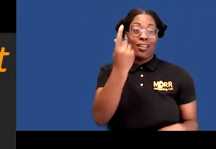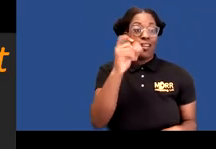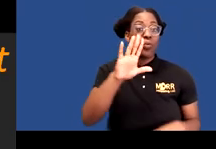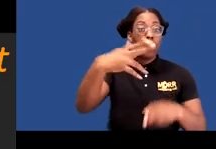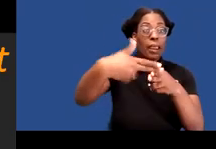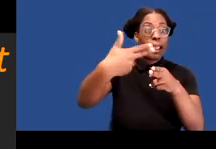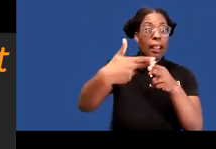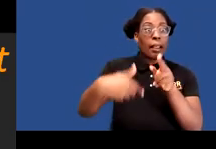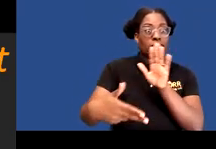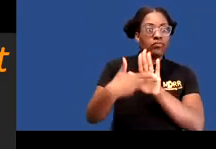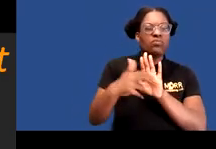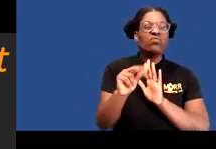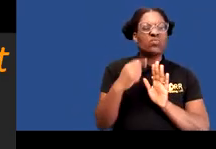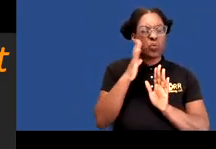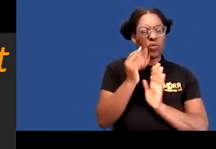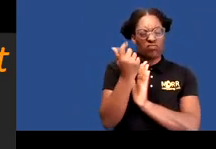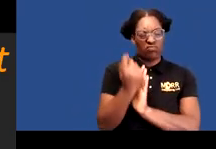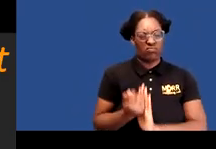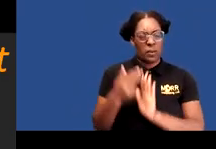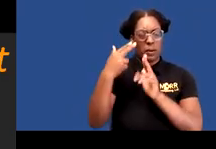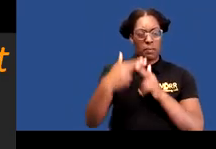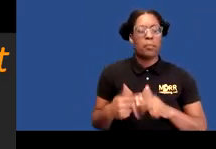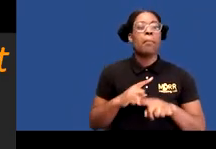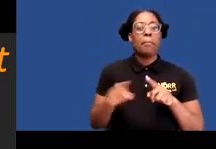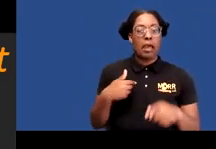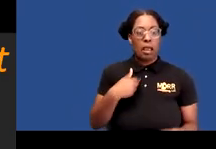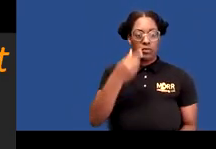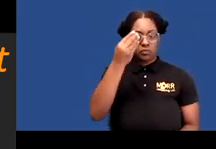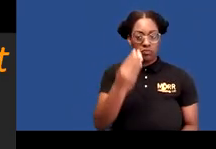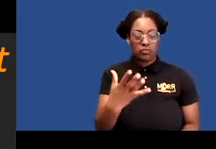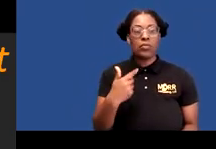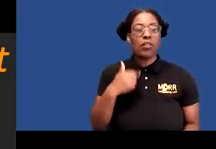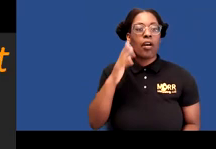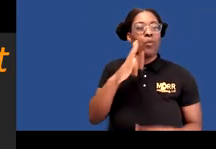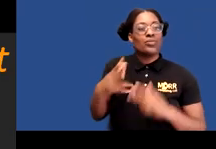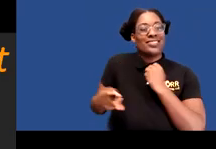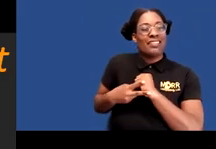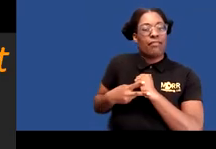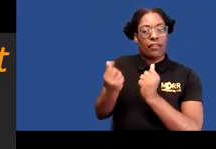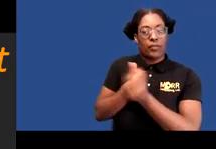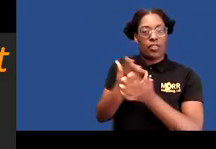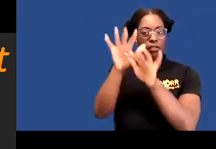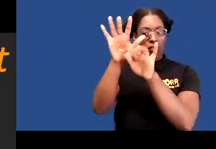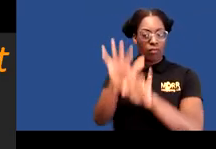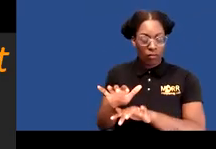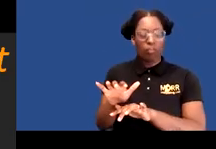So that's what I'm proposing to do here through these Padlets. So please note: when we go to the Padlets